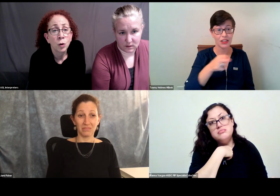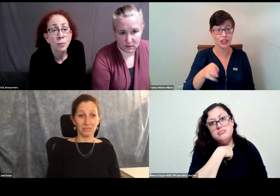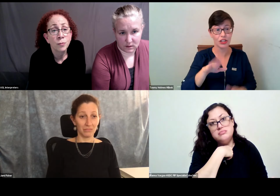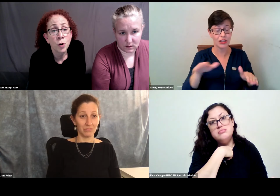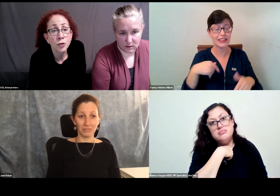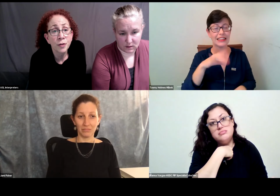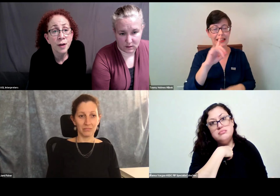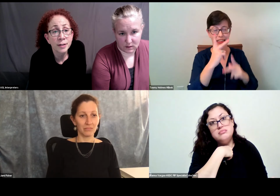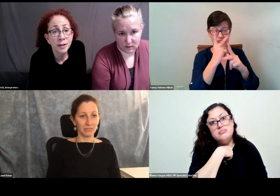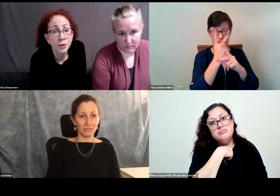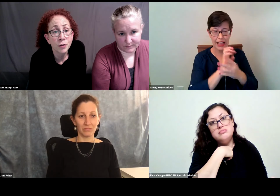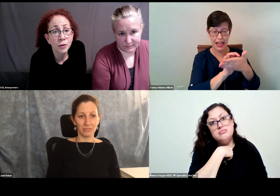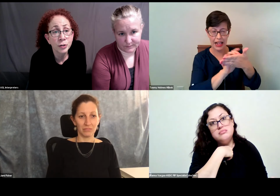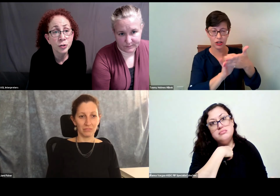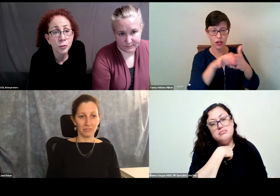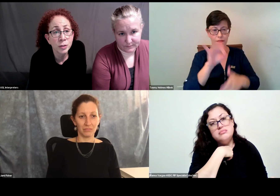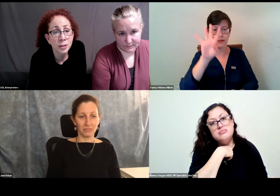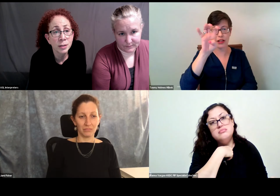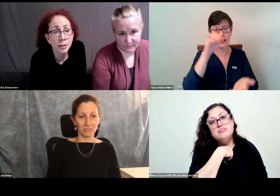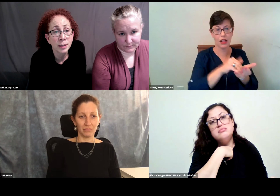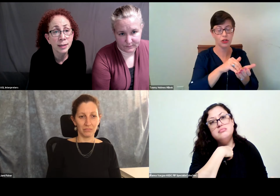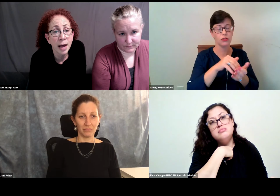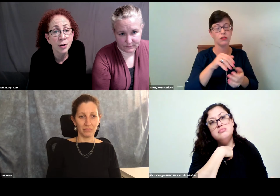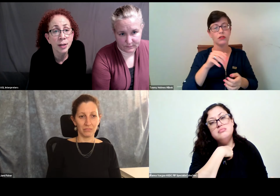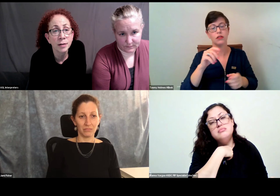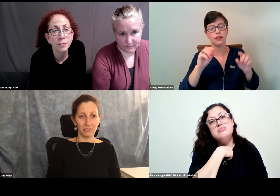From 400 and thousand deaf and hard of hearing the students, they calculated,